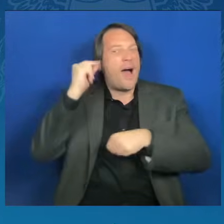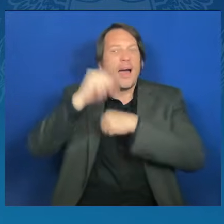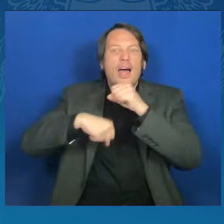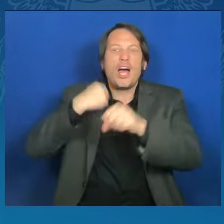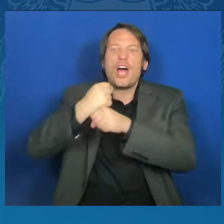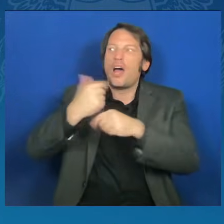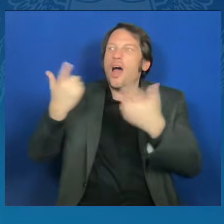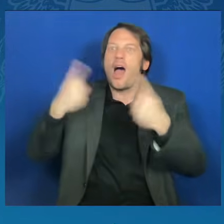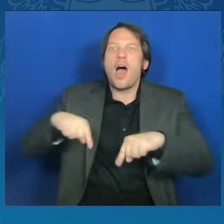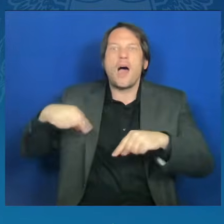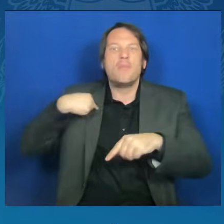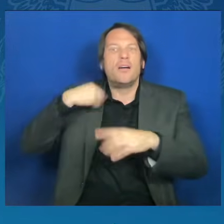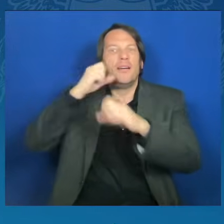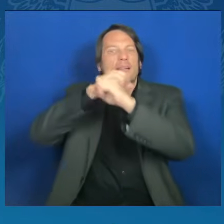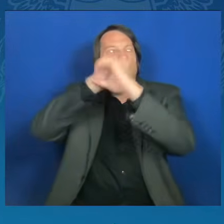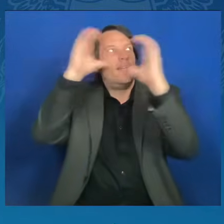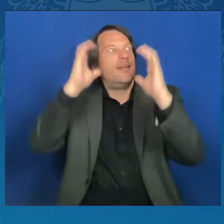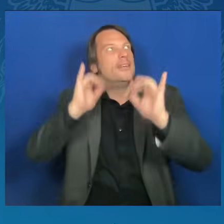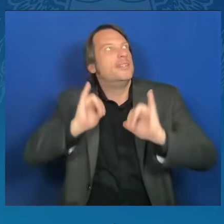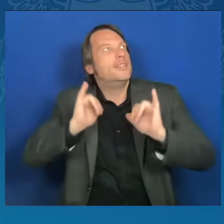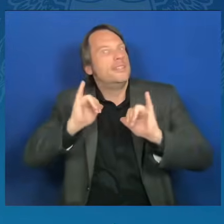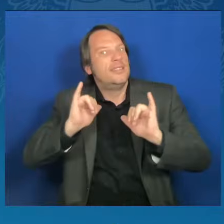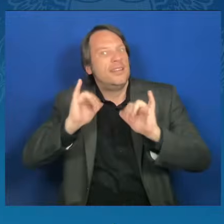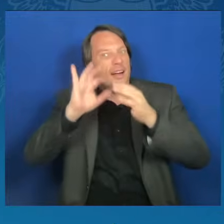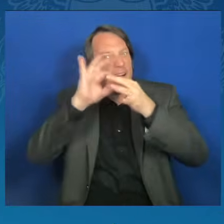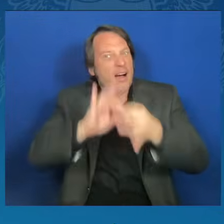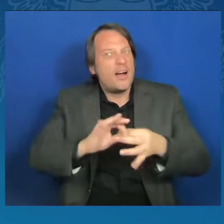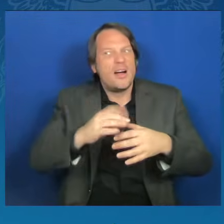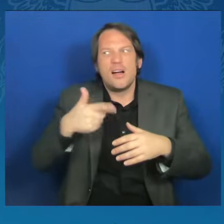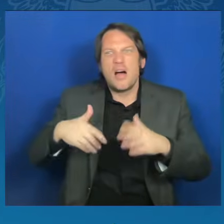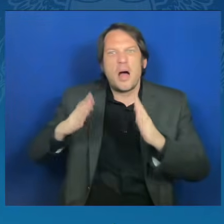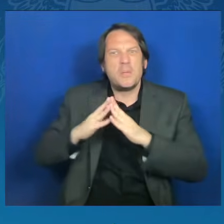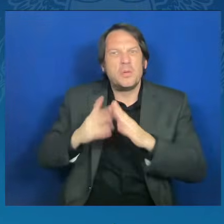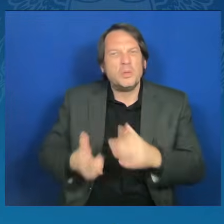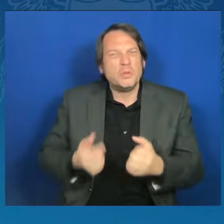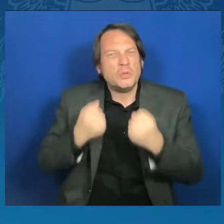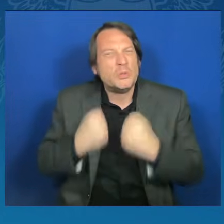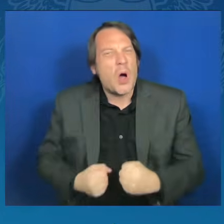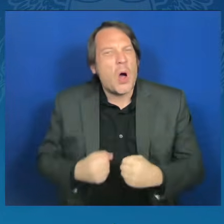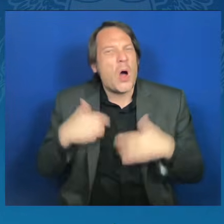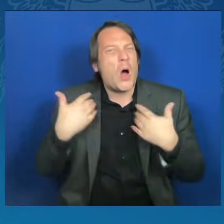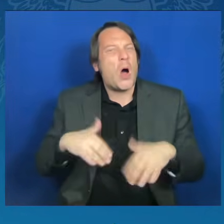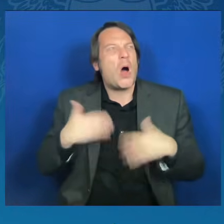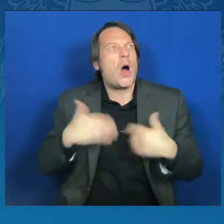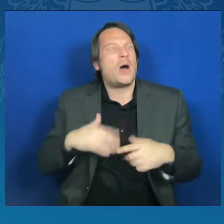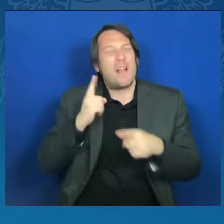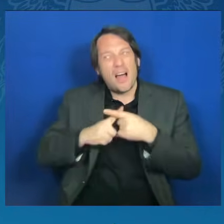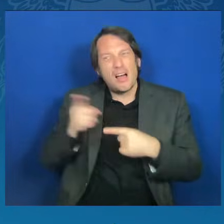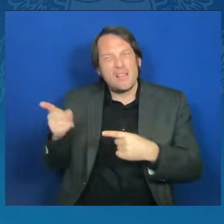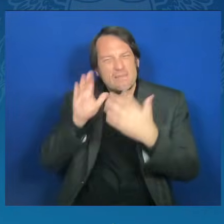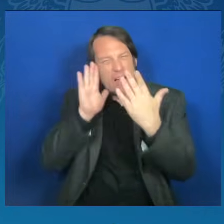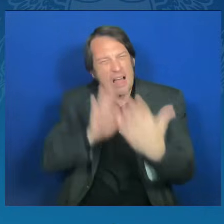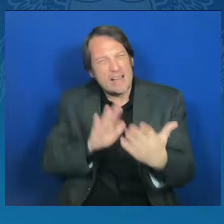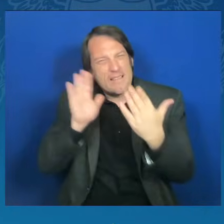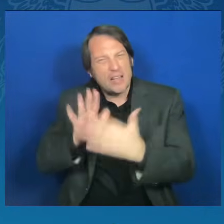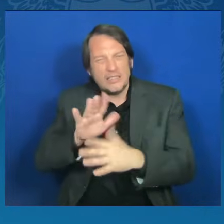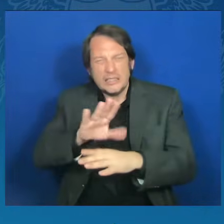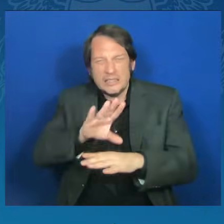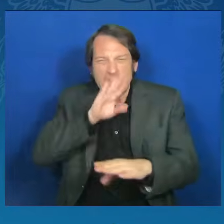and then the challenges and the obstacles that were presented to this community, but how it has rebounded in such an extraordinary way.